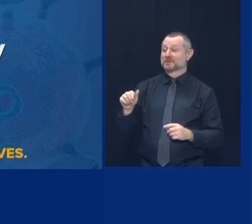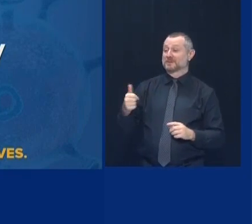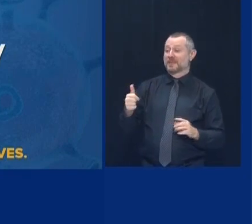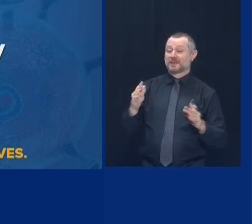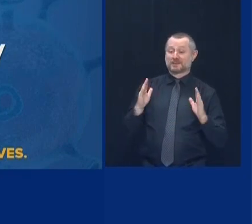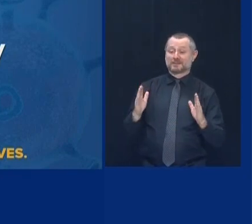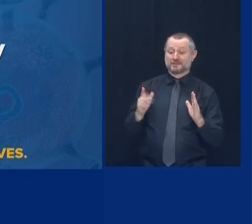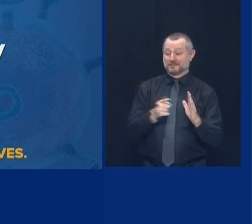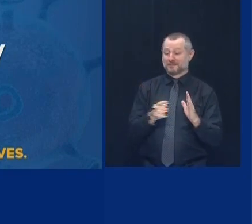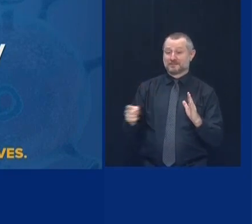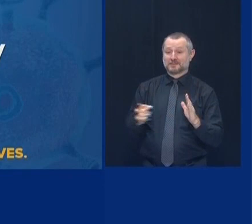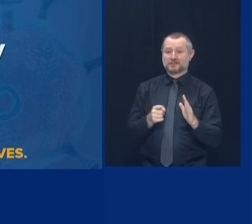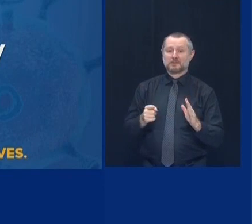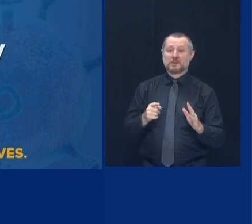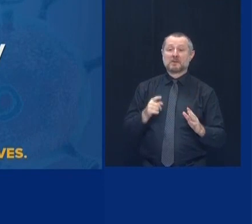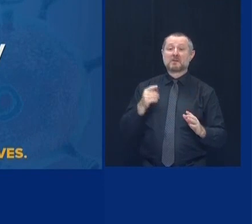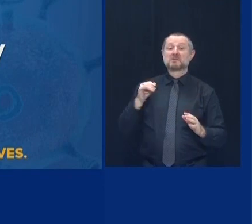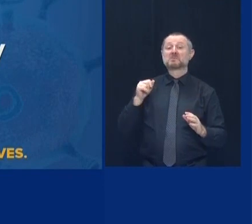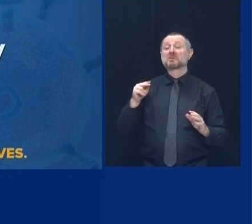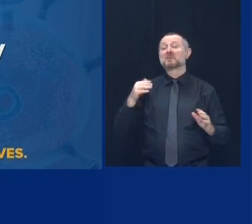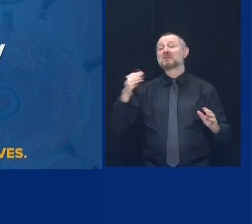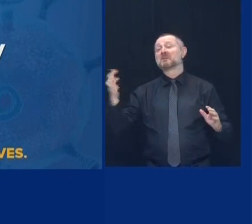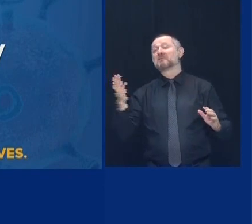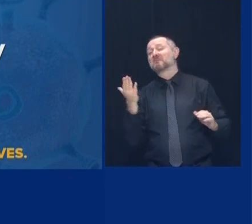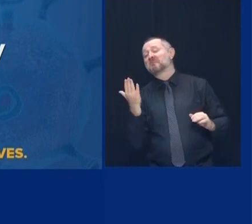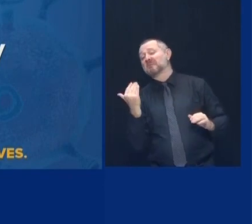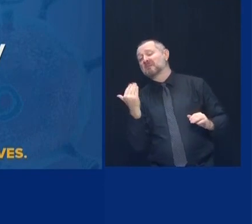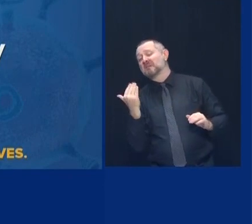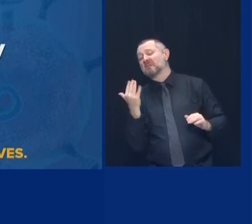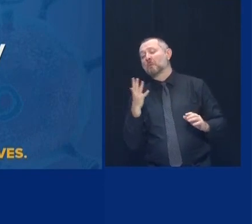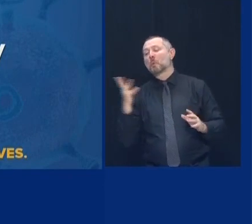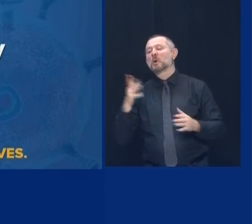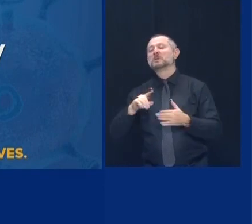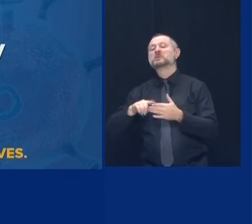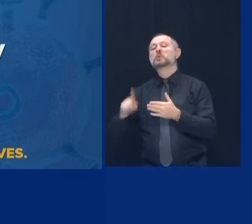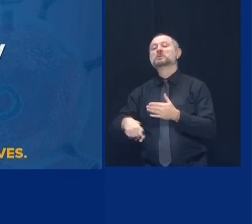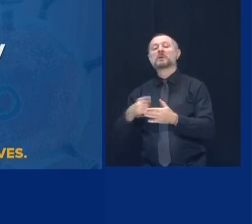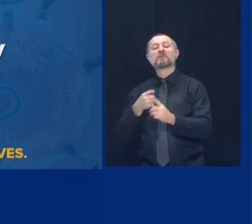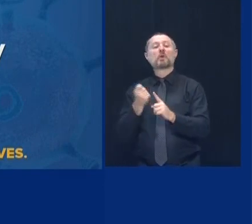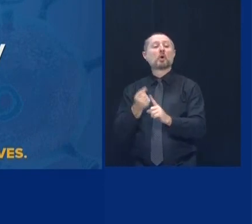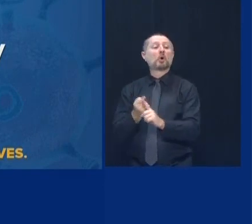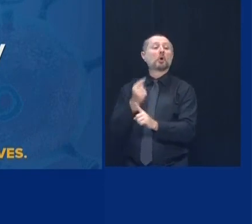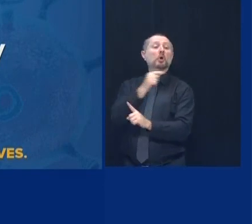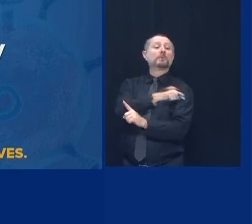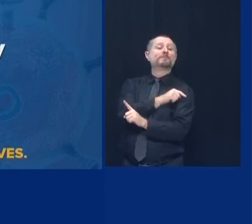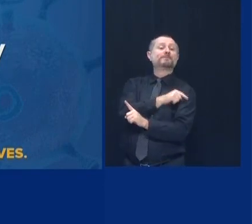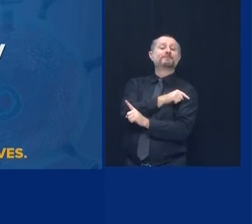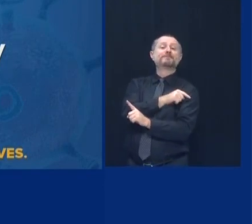IN THE PERIOD OF HYPER SOCIAL ACTIVITY. AFTER NEW YEAR'S EVE, JANUARY